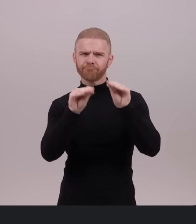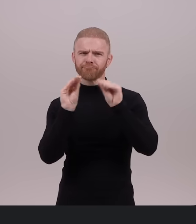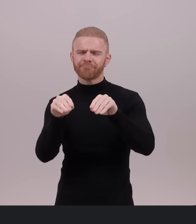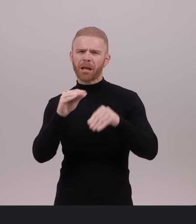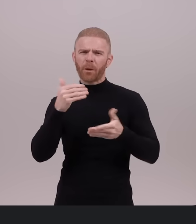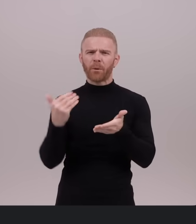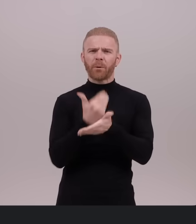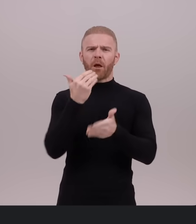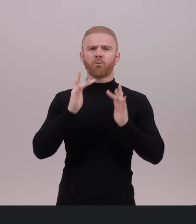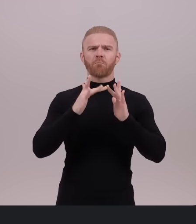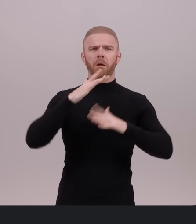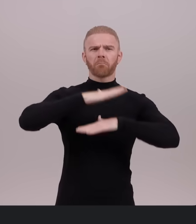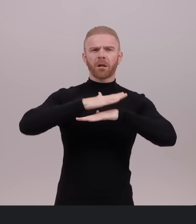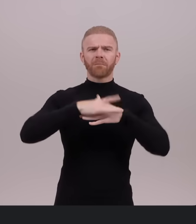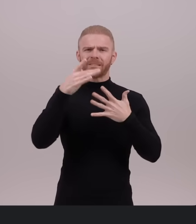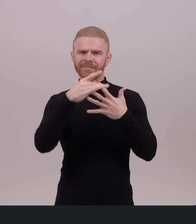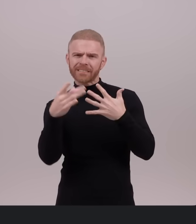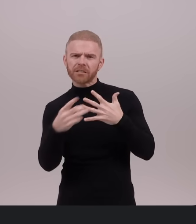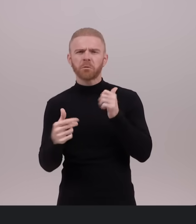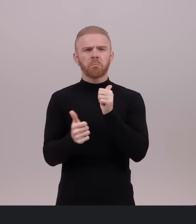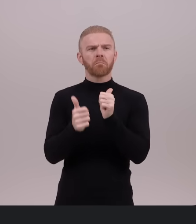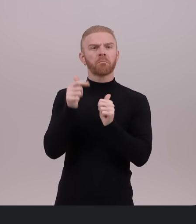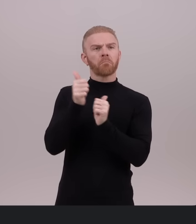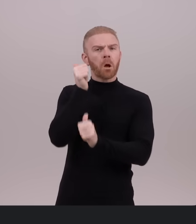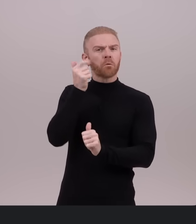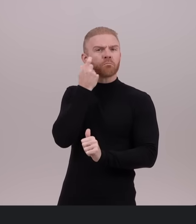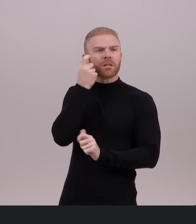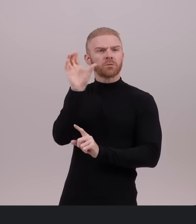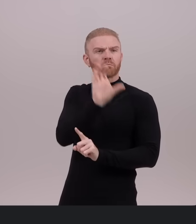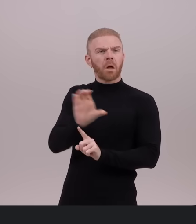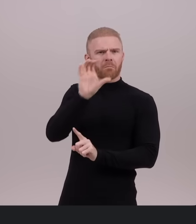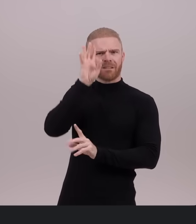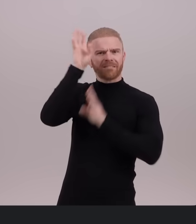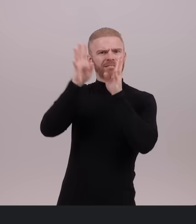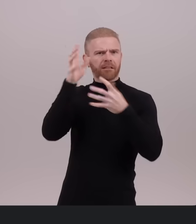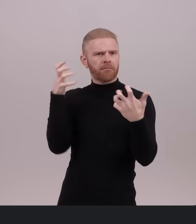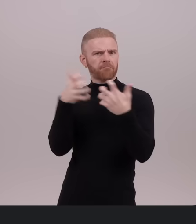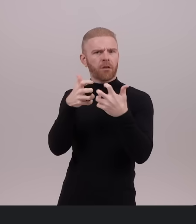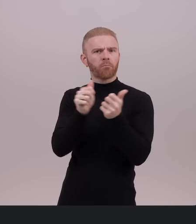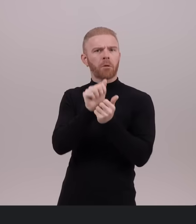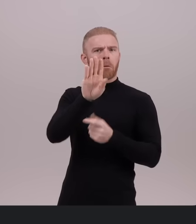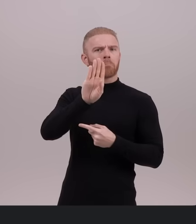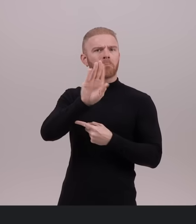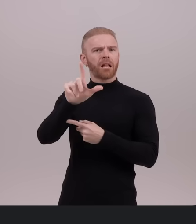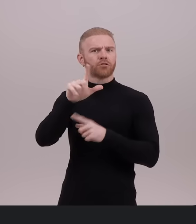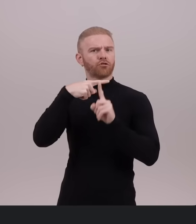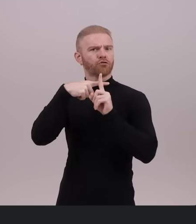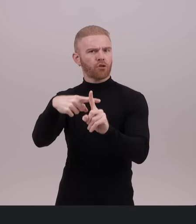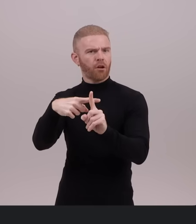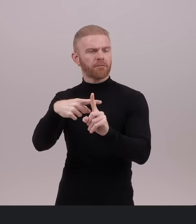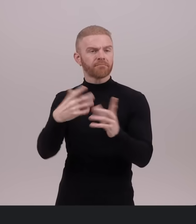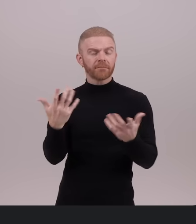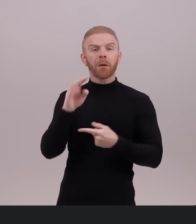recent Chrome innovations, compatible with your baseline targets. Modern Web Guidance empowers you to stay